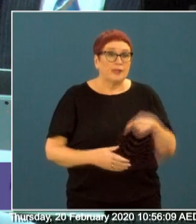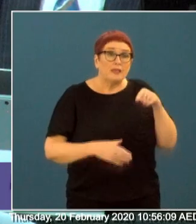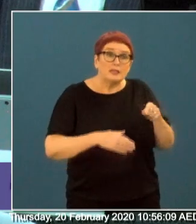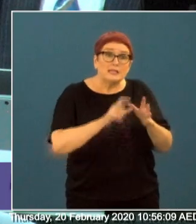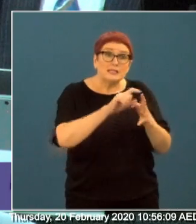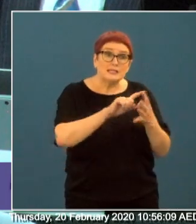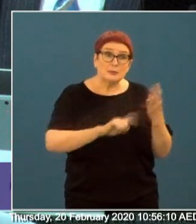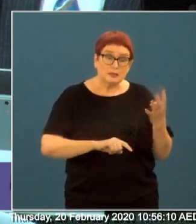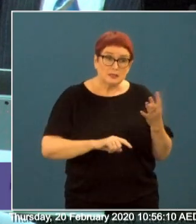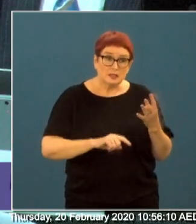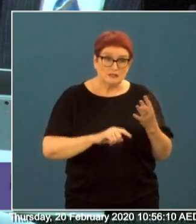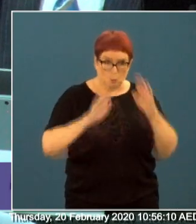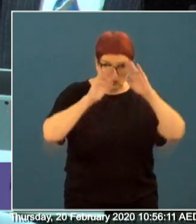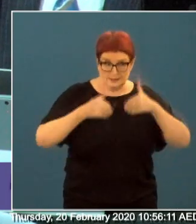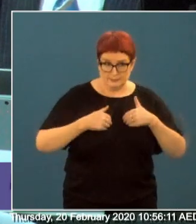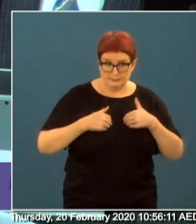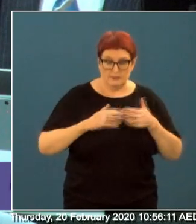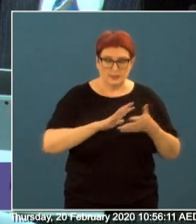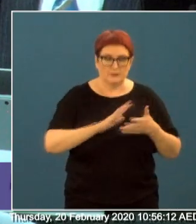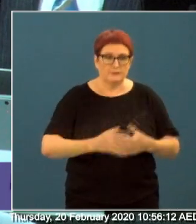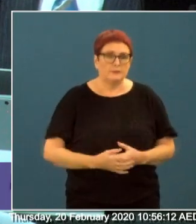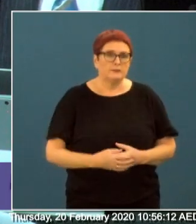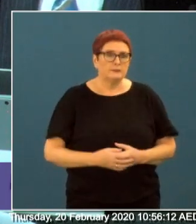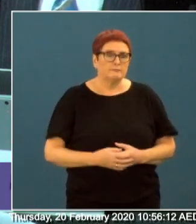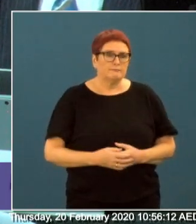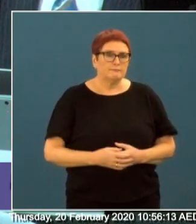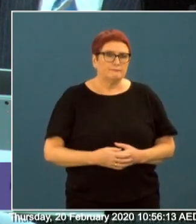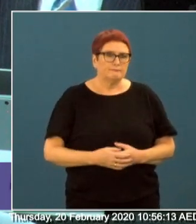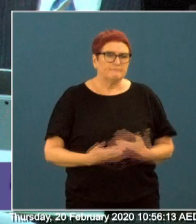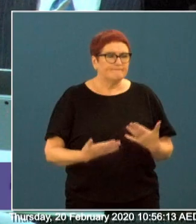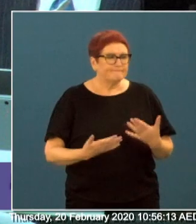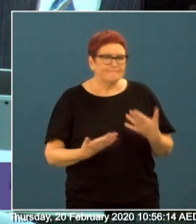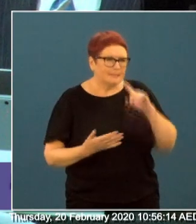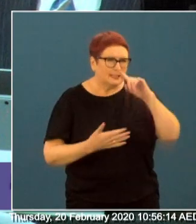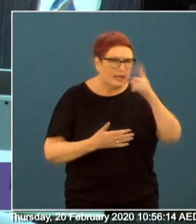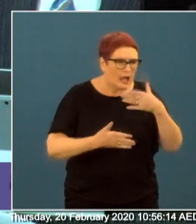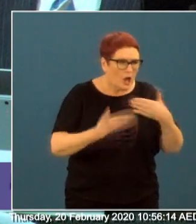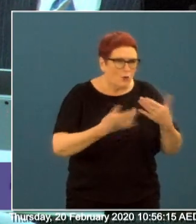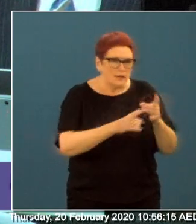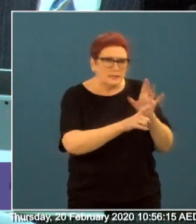the question and functioning is an issue? So you would look at daily functioning,